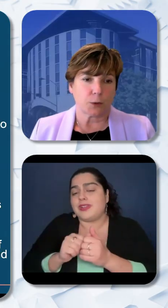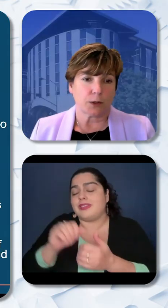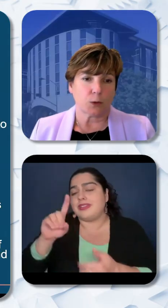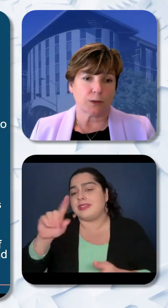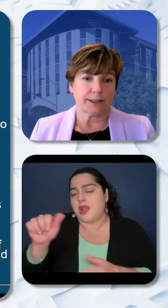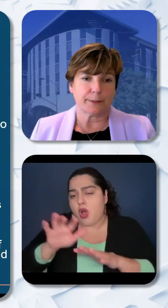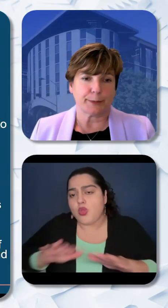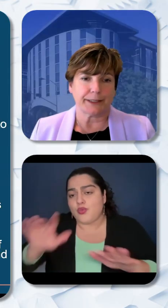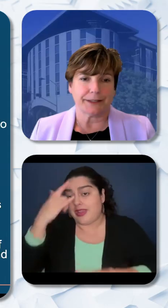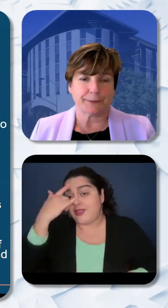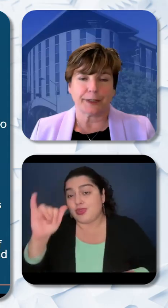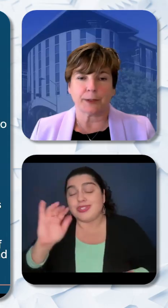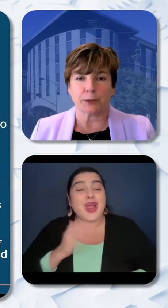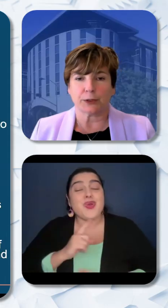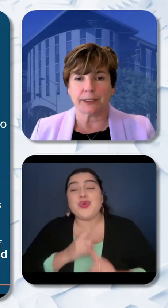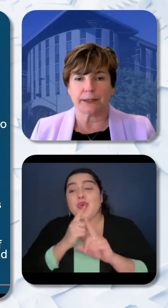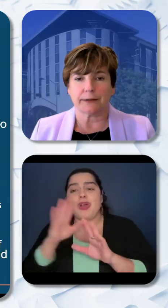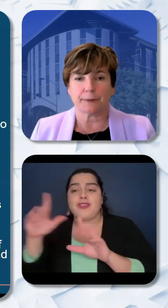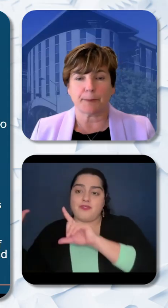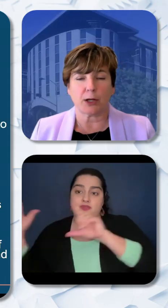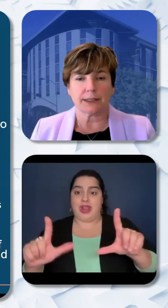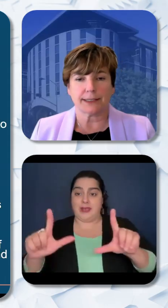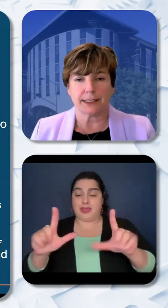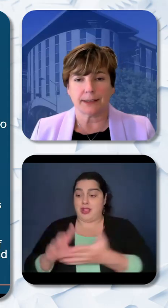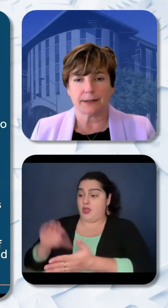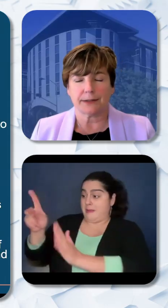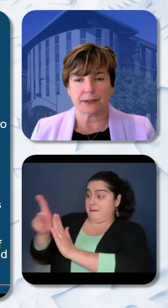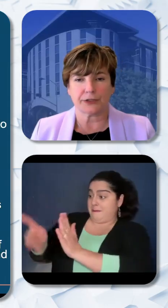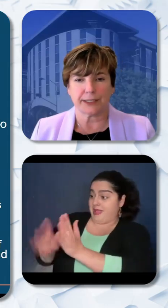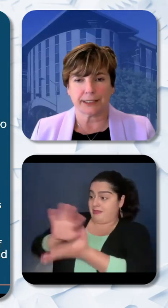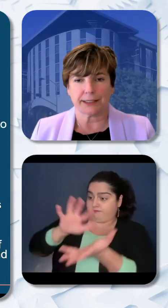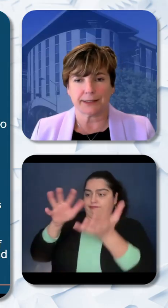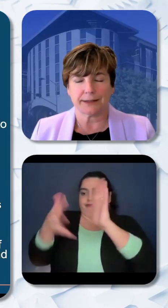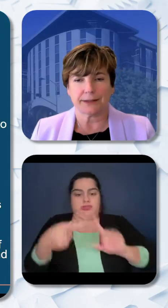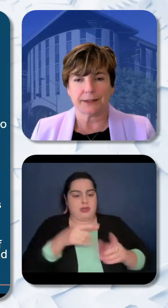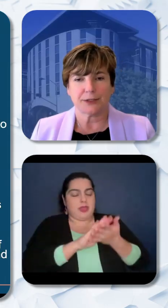So, our goal is simply to frame our learning from policy, to understanding,